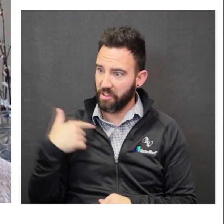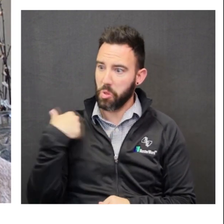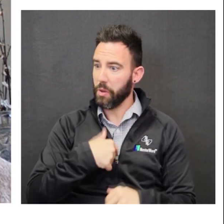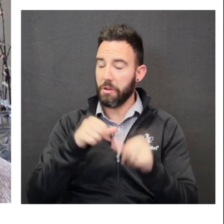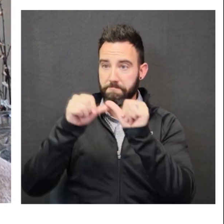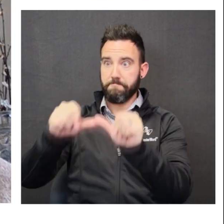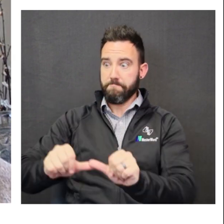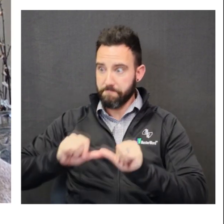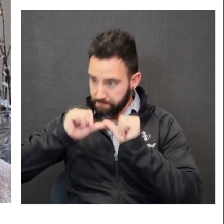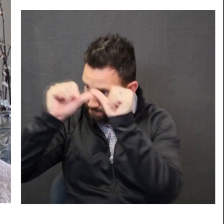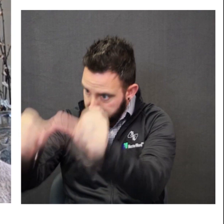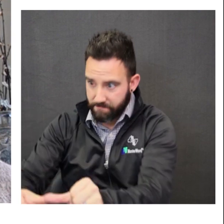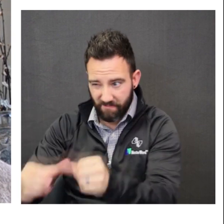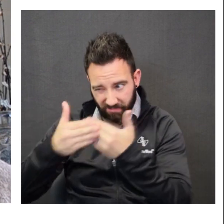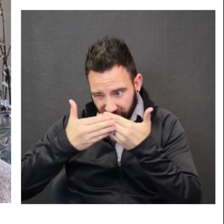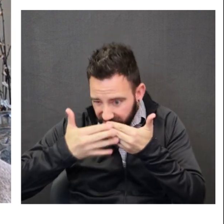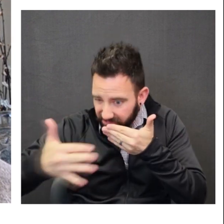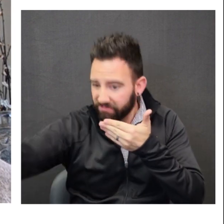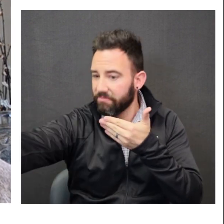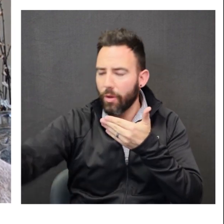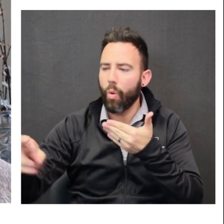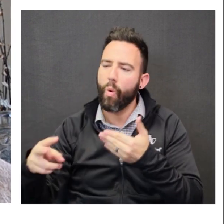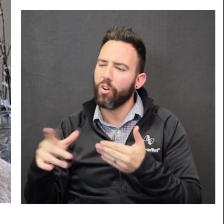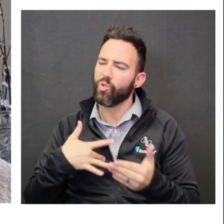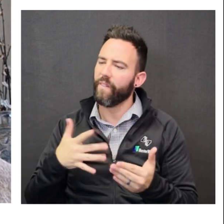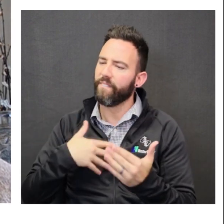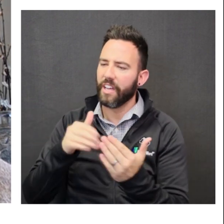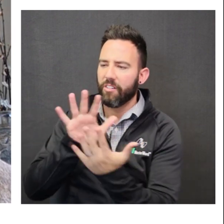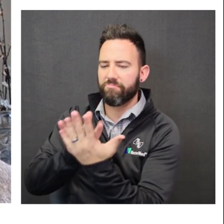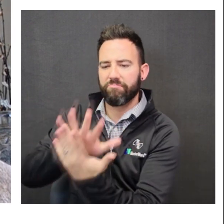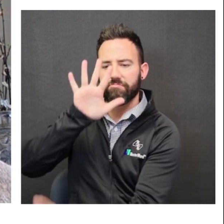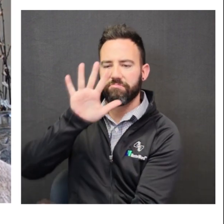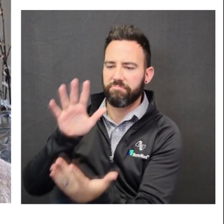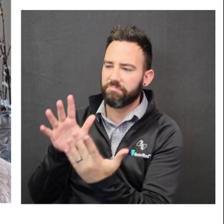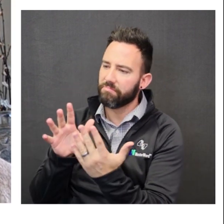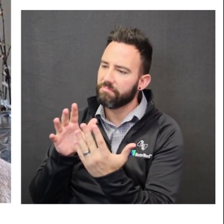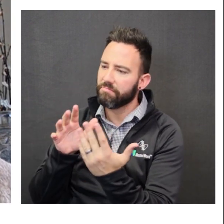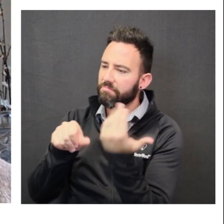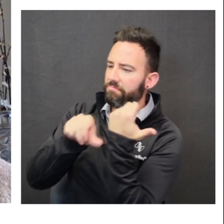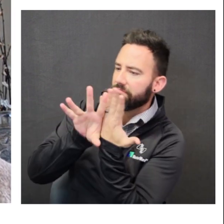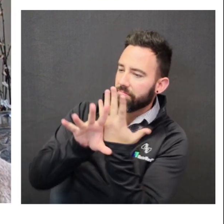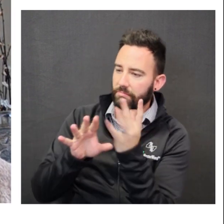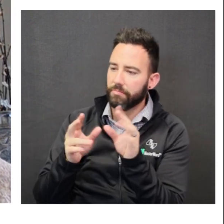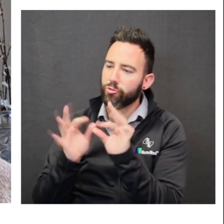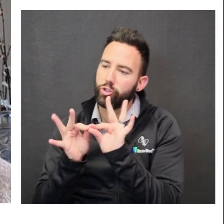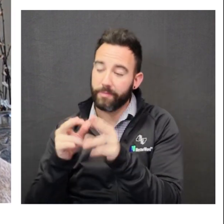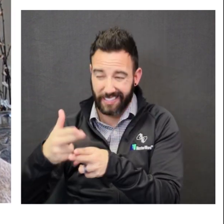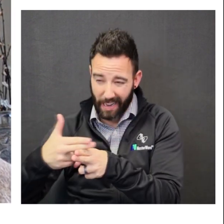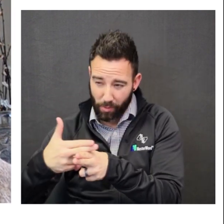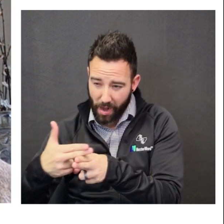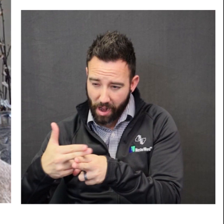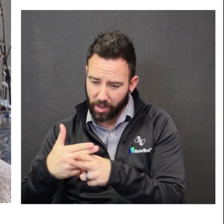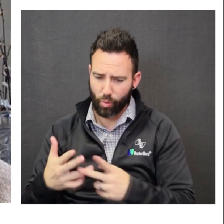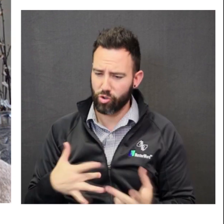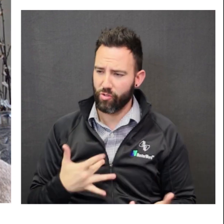they here to stay, or are they long term or are they temporary? What role do you see technology playing in